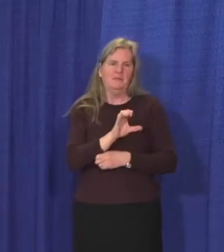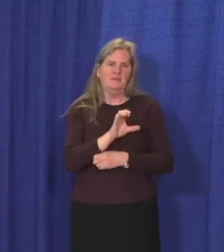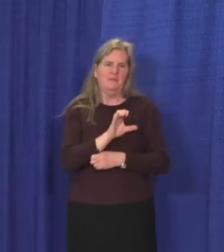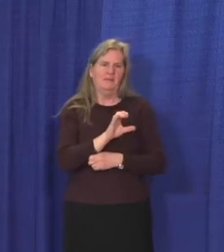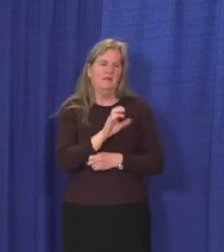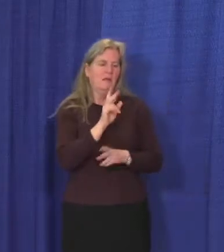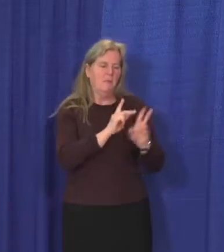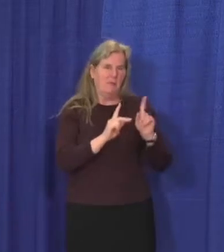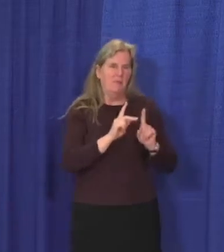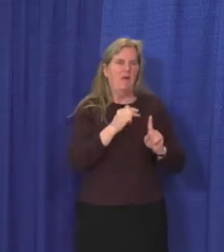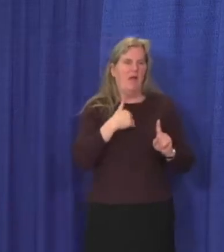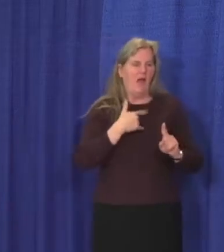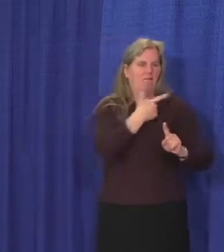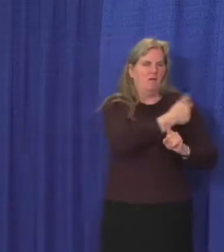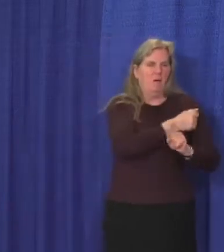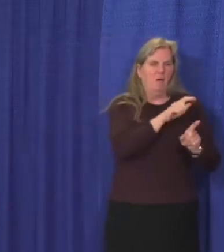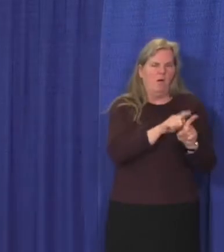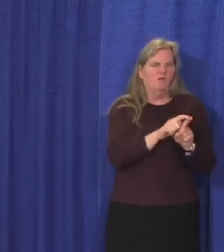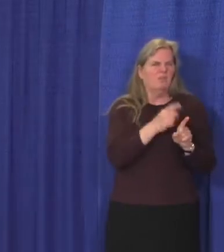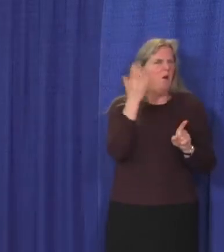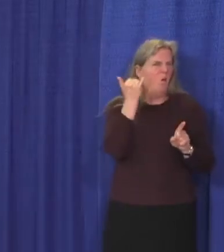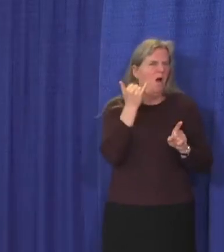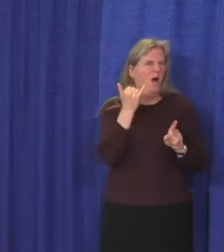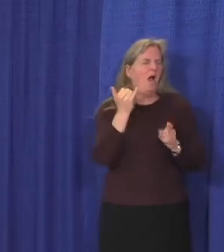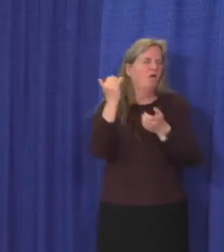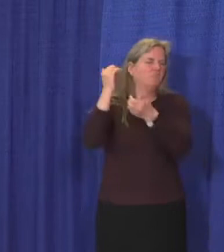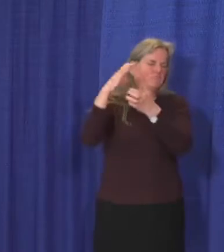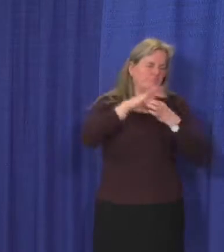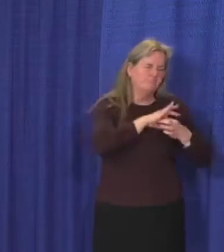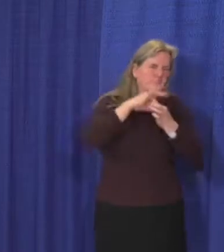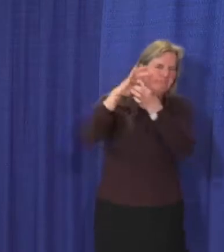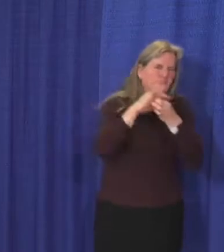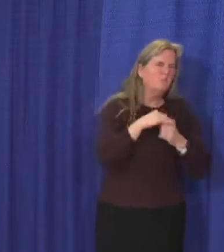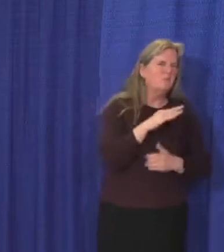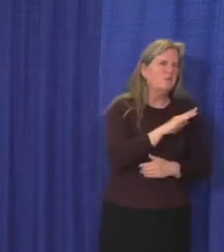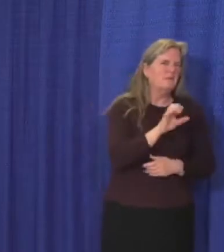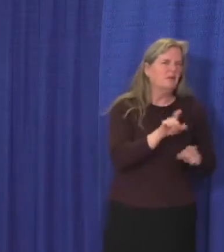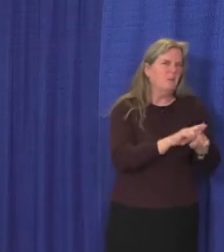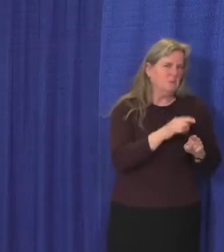verify the vaccine status I British Columbia residents thanks to a close working